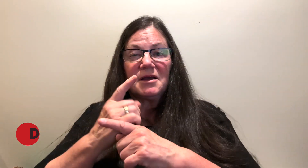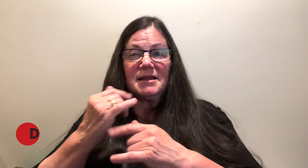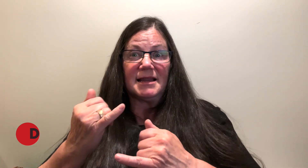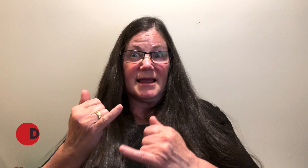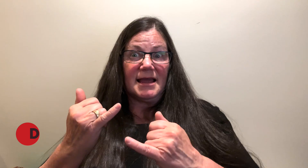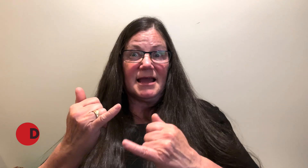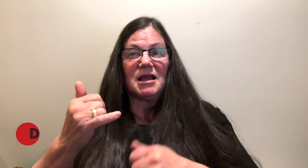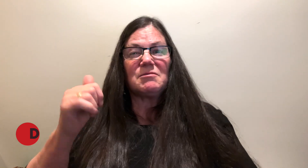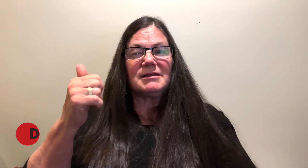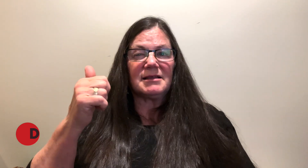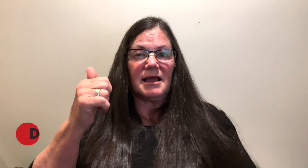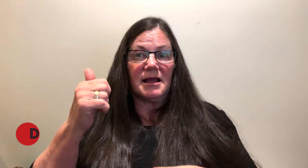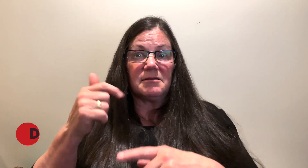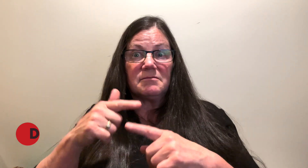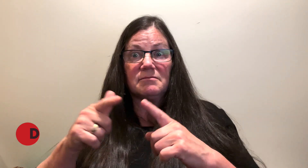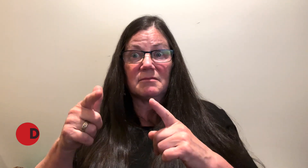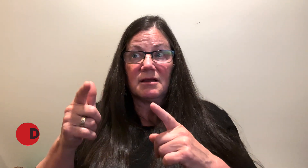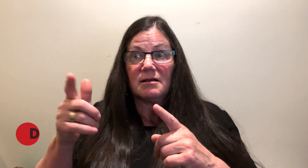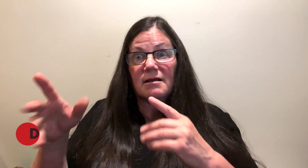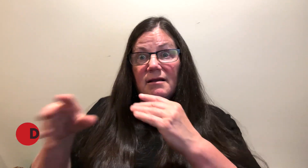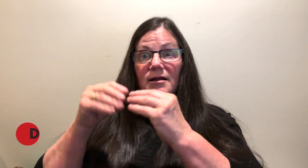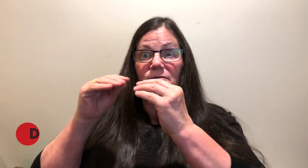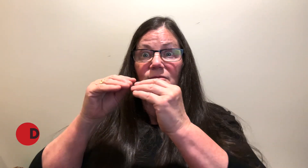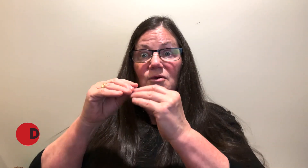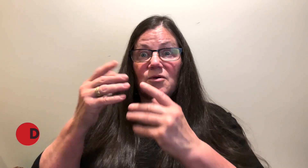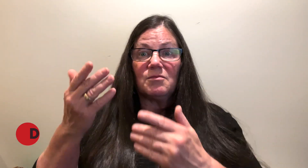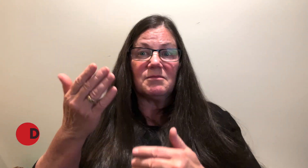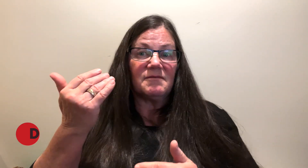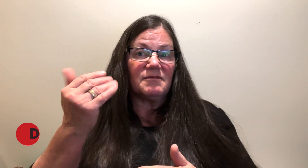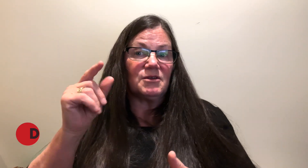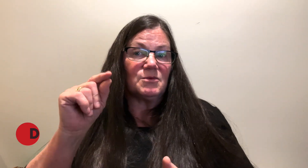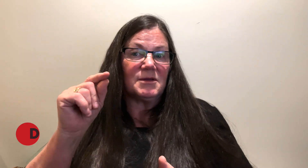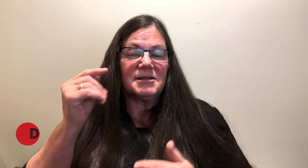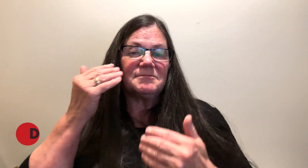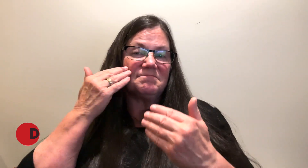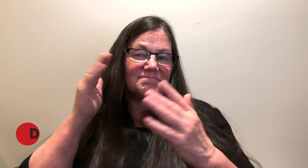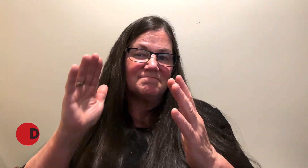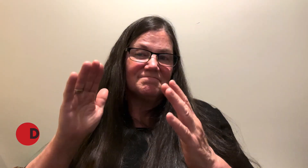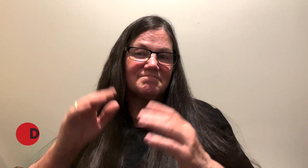now about 10 but it may end up being 15 or 20. We don’t know yet.